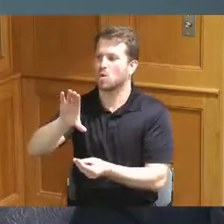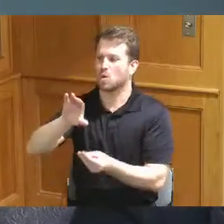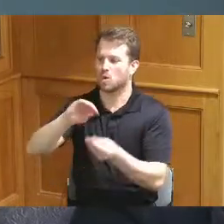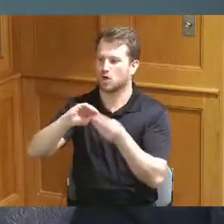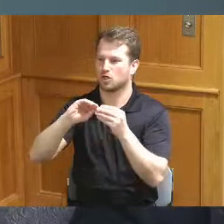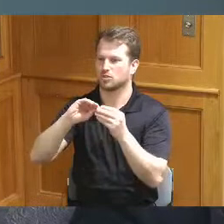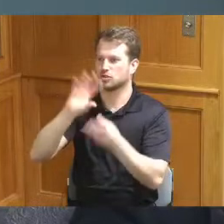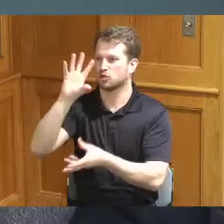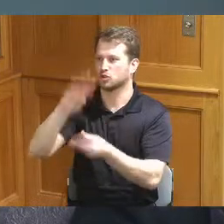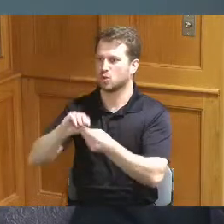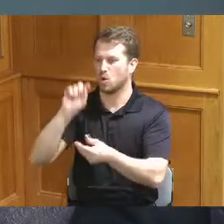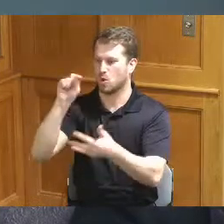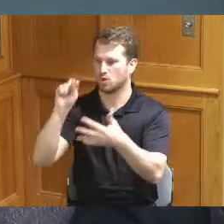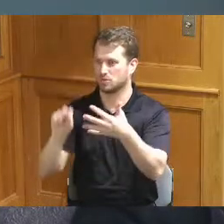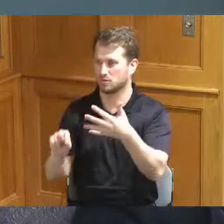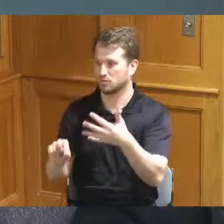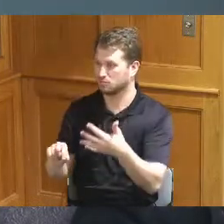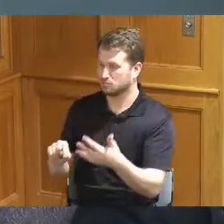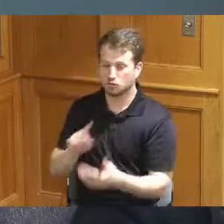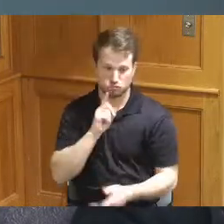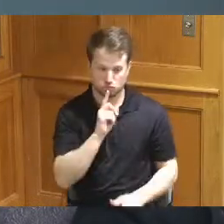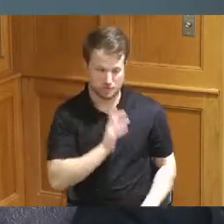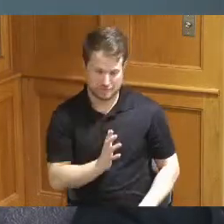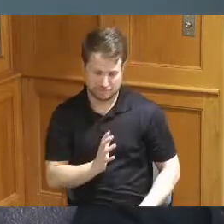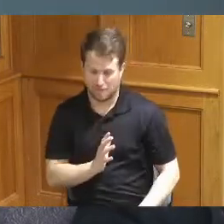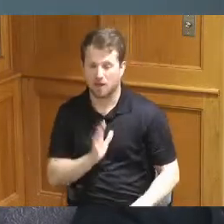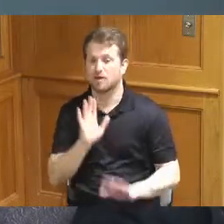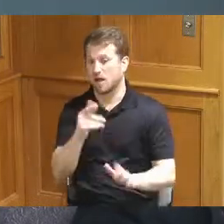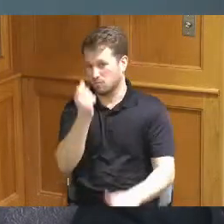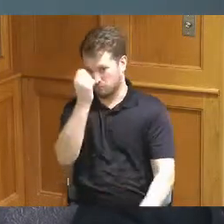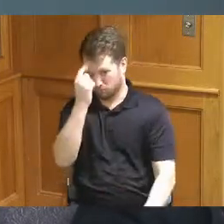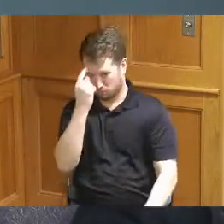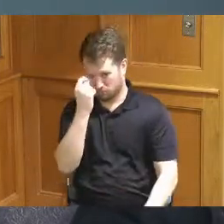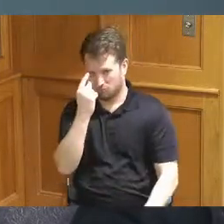yes that's fine the thing to keep in mind will get you that